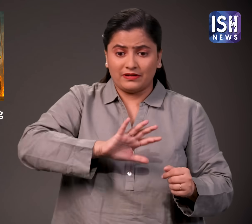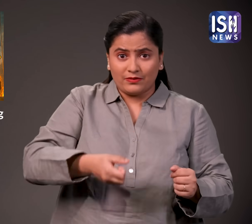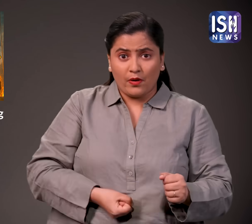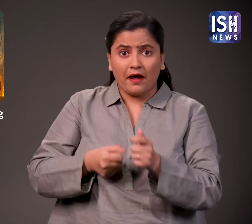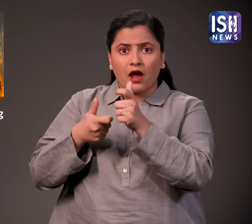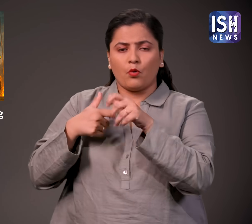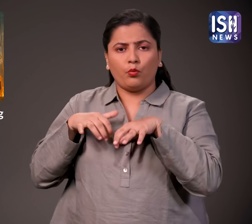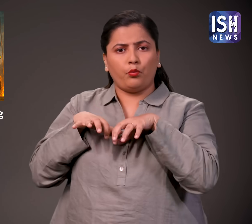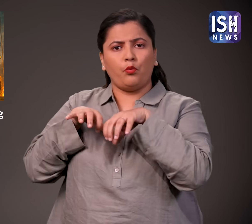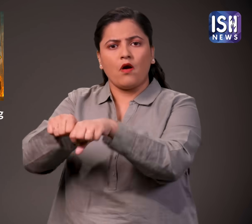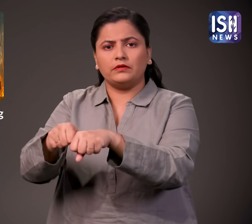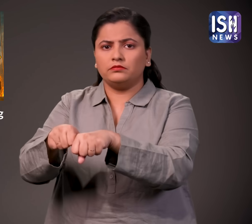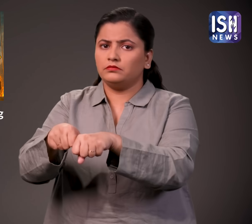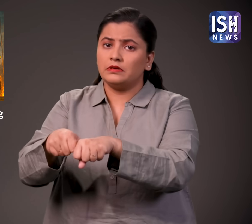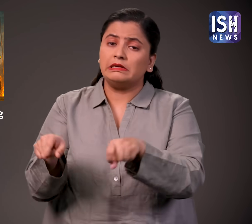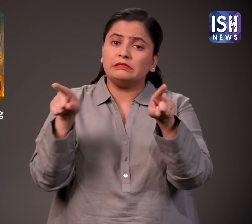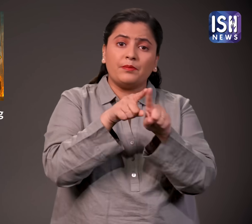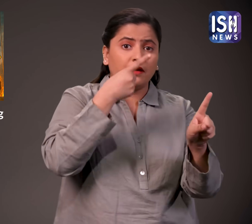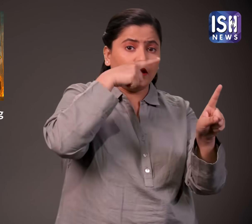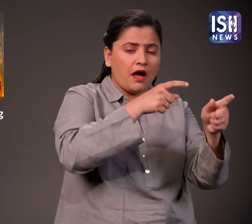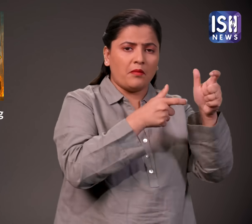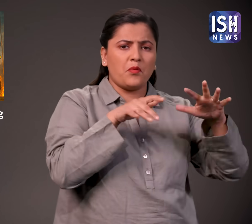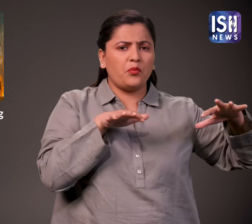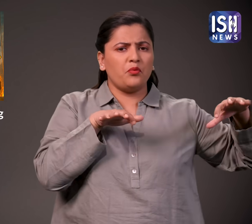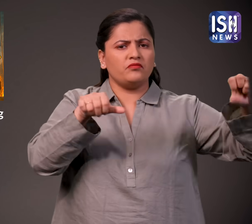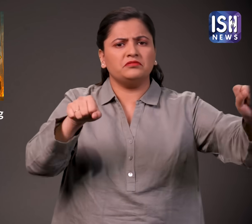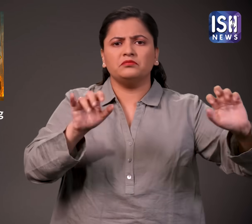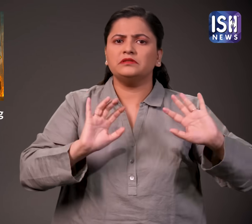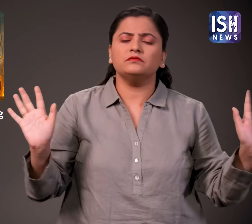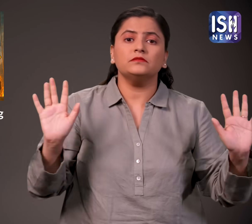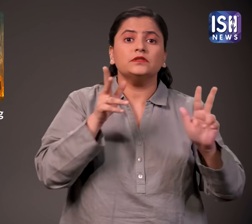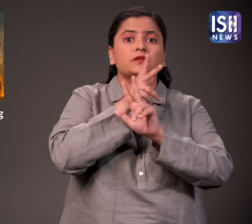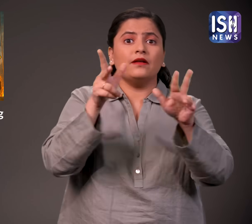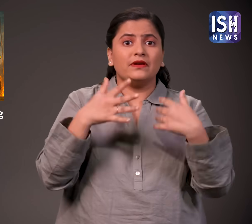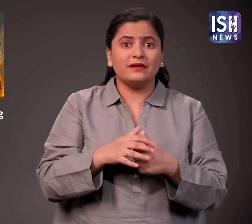then Martial law would be announced, where the armies of both countries will take over.